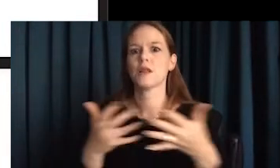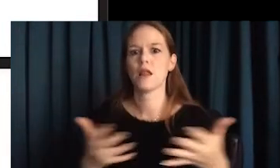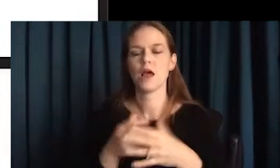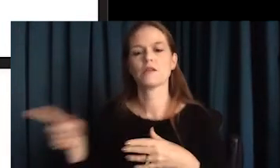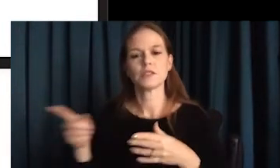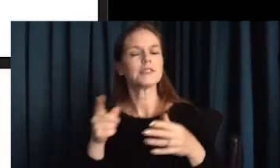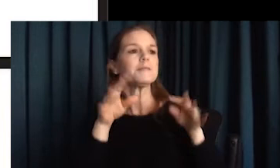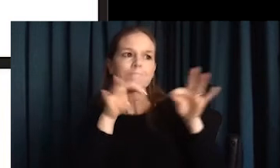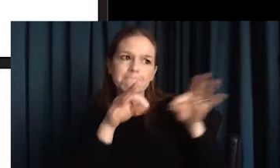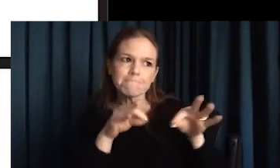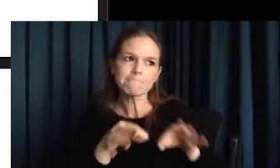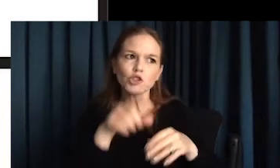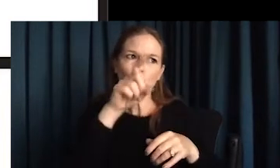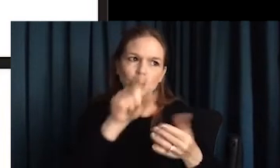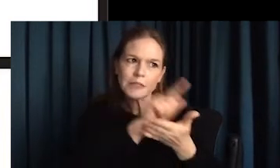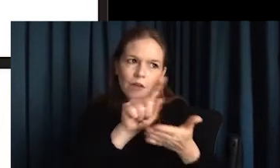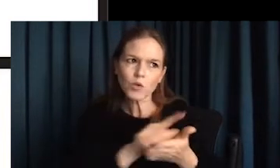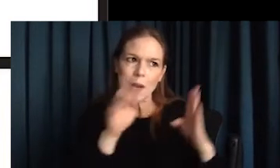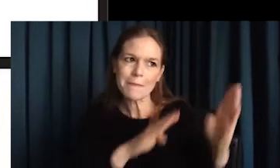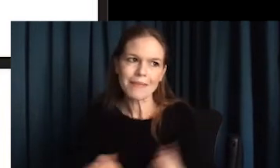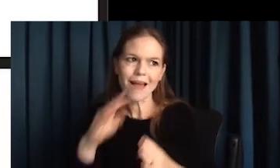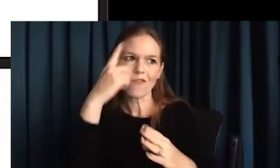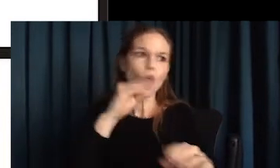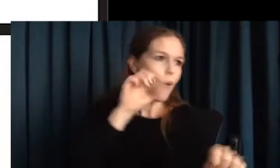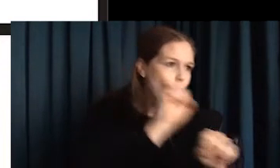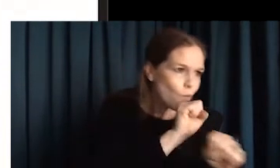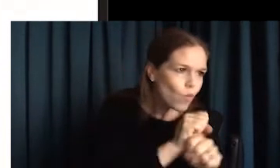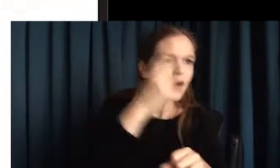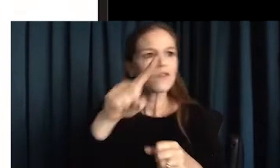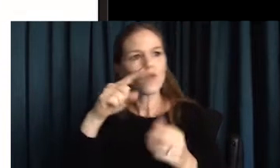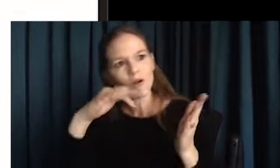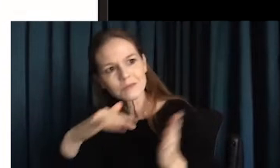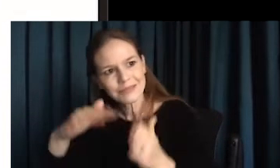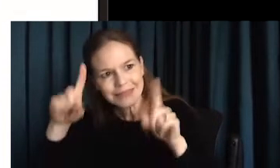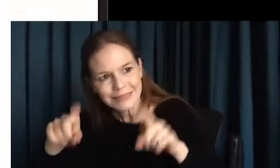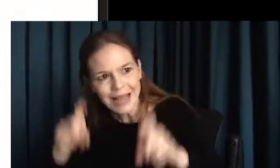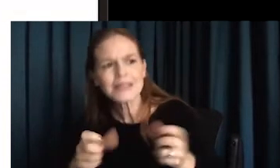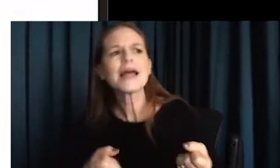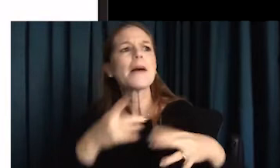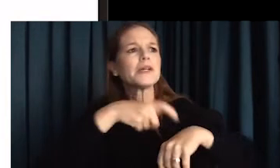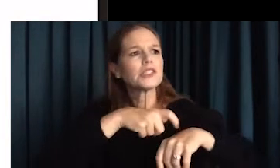spend each week doing homework and preparing for exams. And he goes over how to contact him.